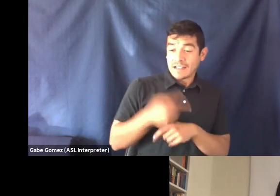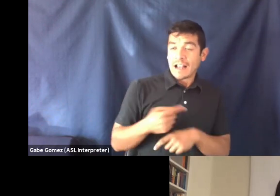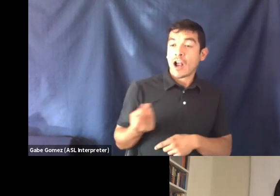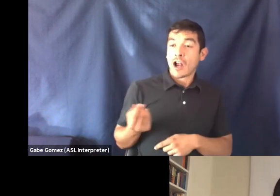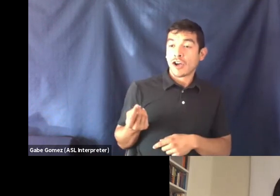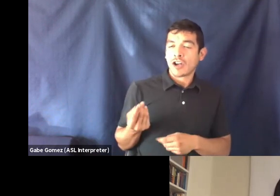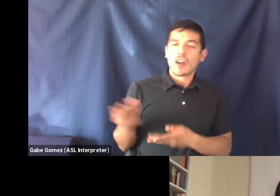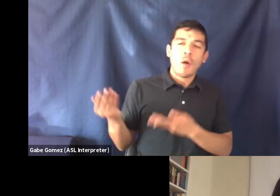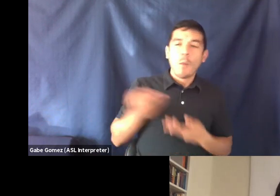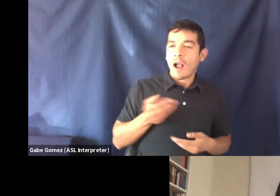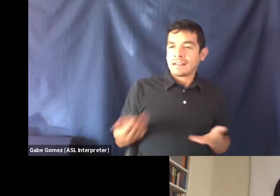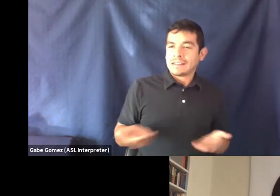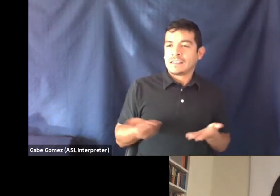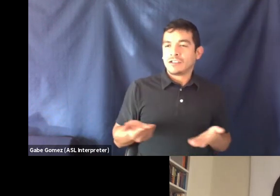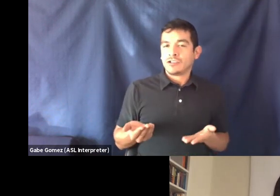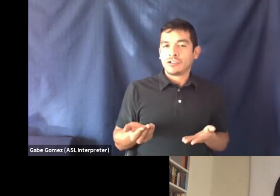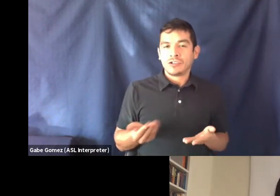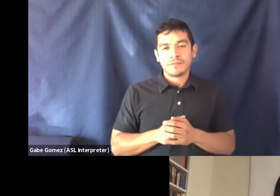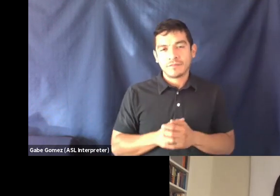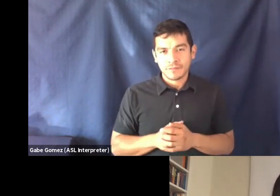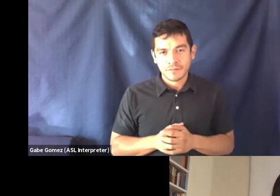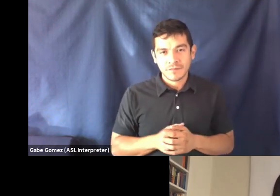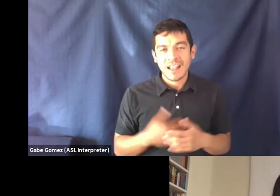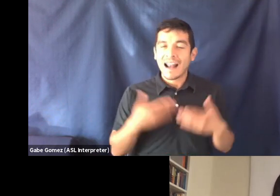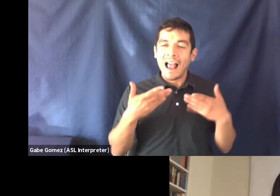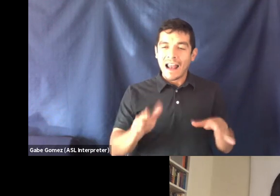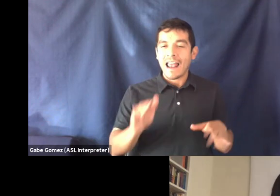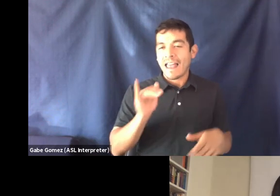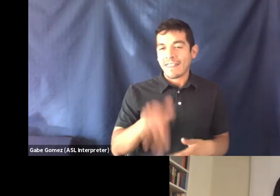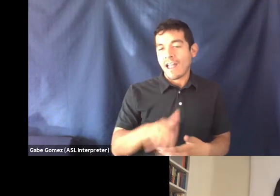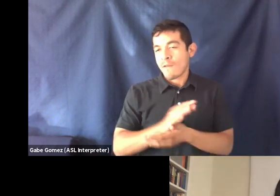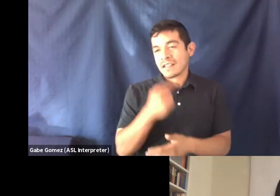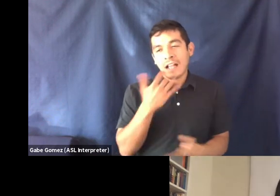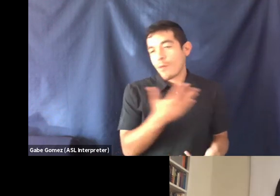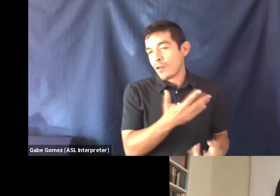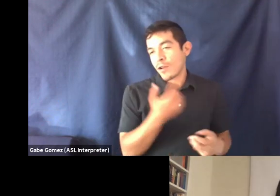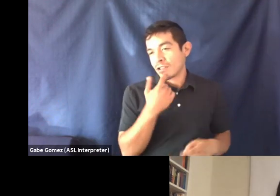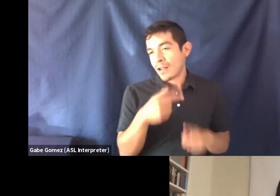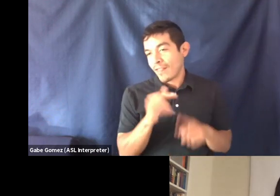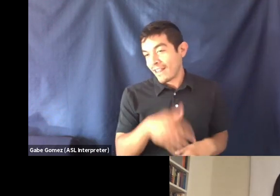And I let the film say what it wants to say about that. And you so wisely